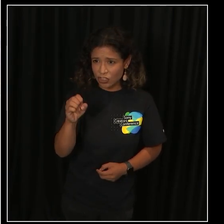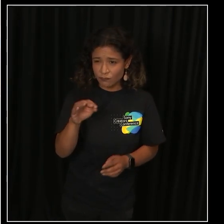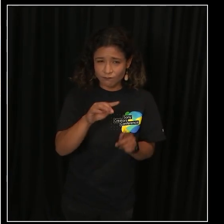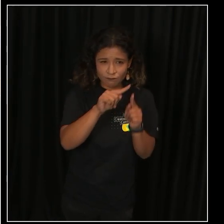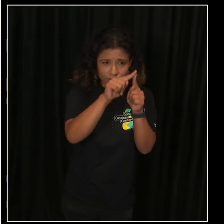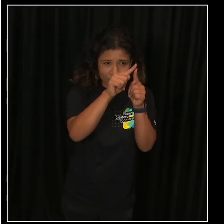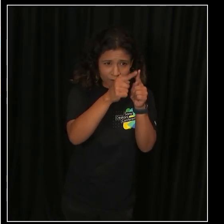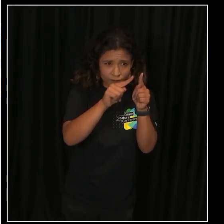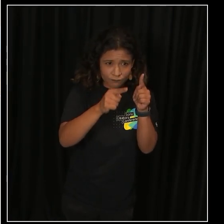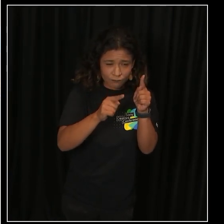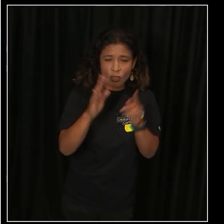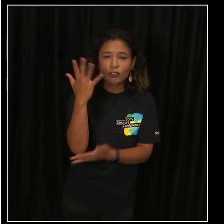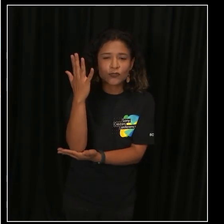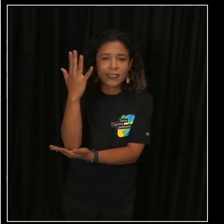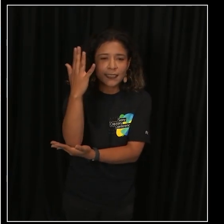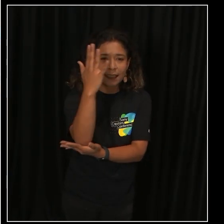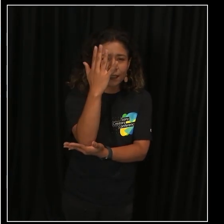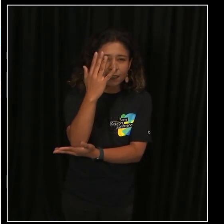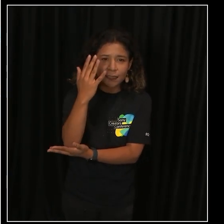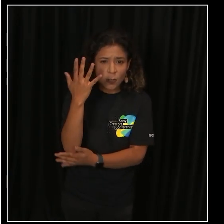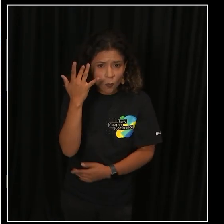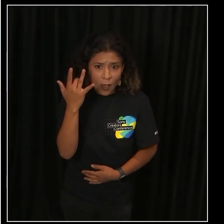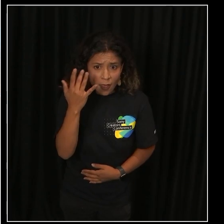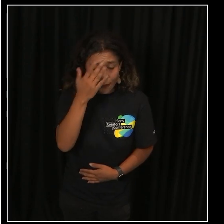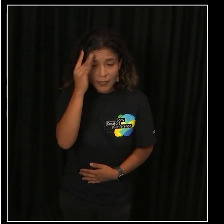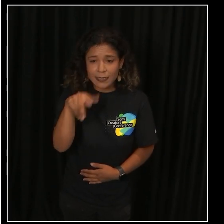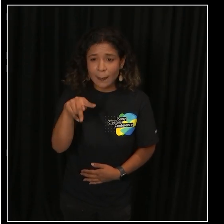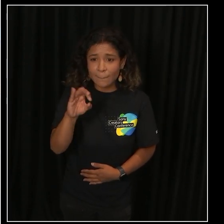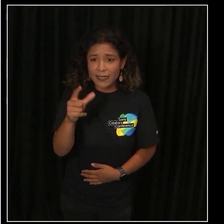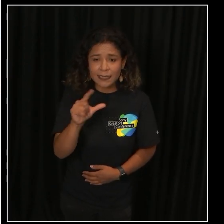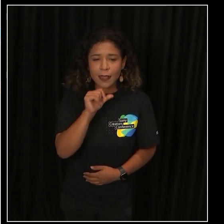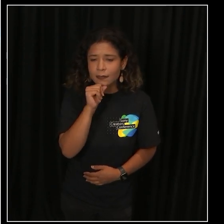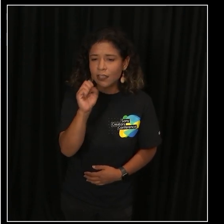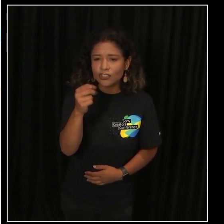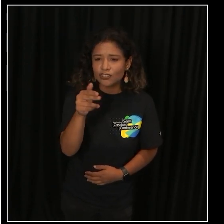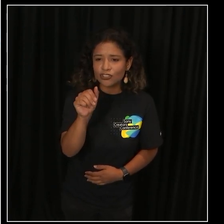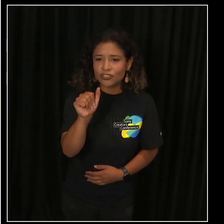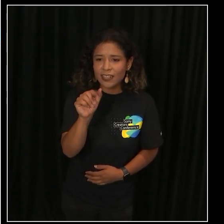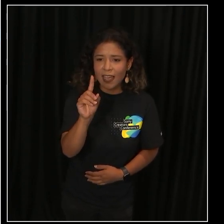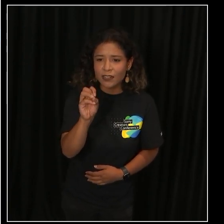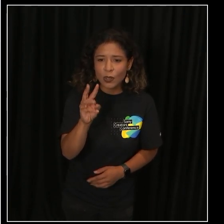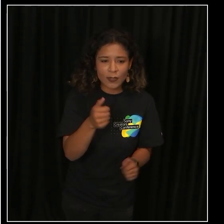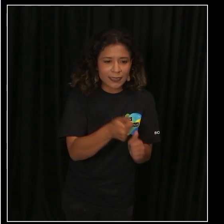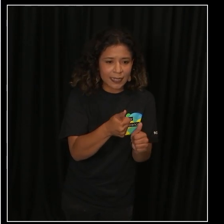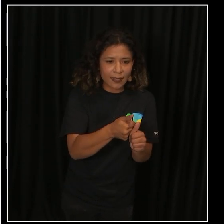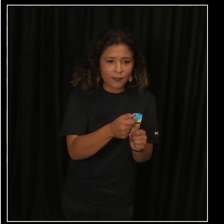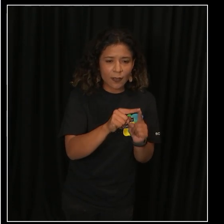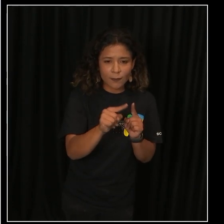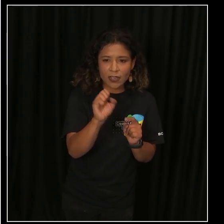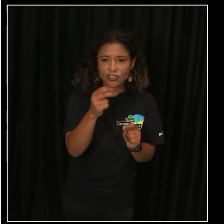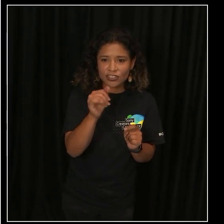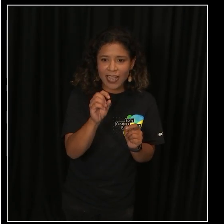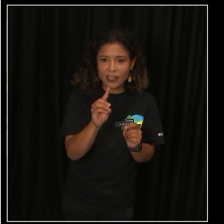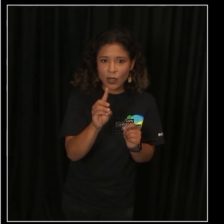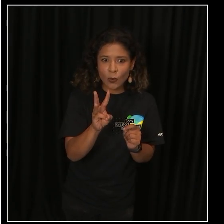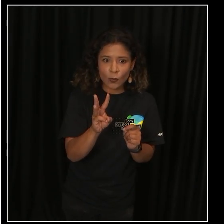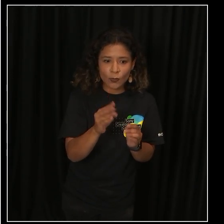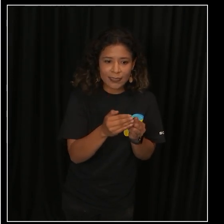And this is simply because a pixel doesn't shadow itself, but it shadows the next one. So that is the Screen Space effect.